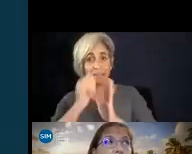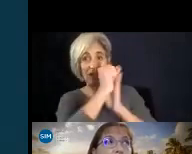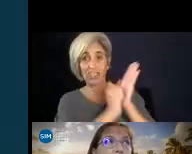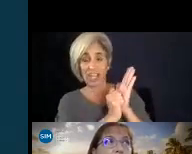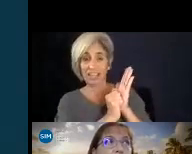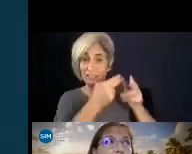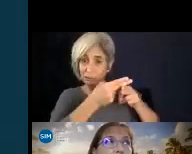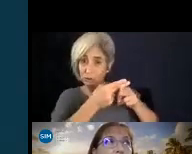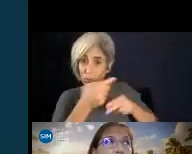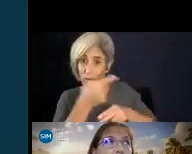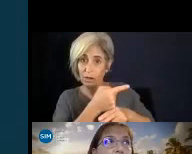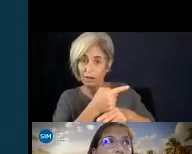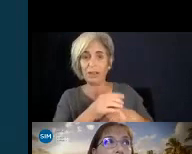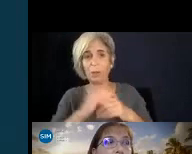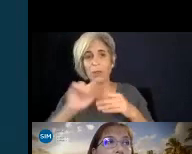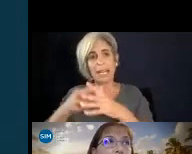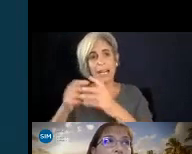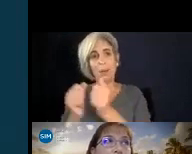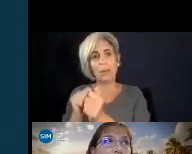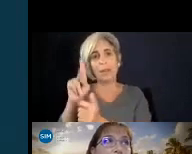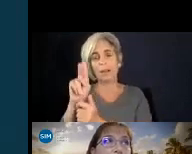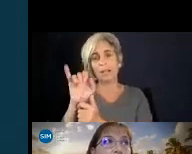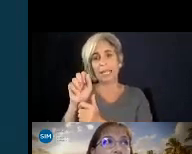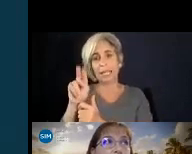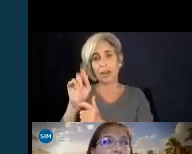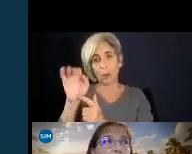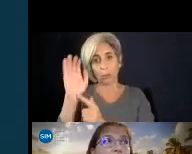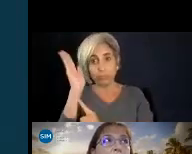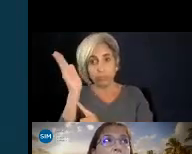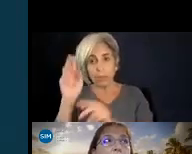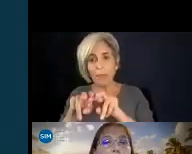We're going to start with our keynote and then followed by a panel discussion.